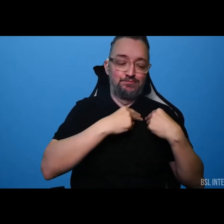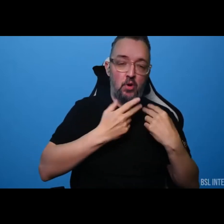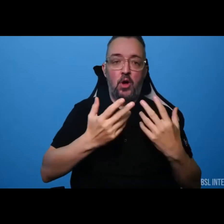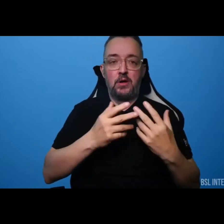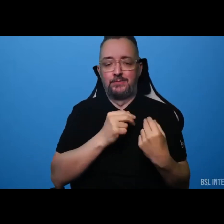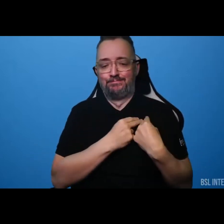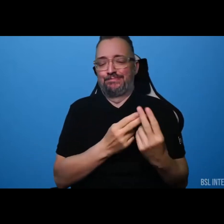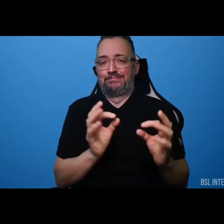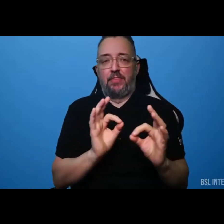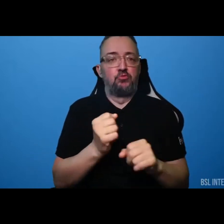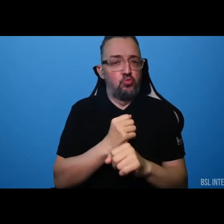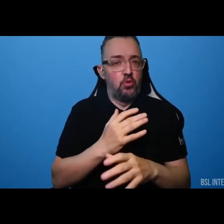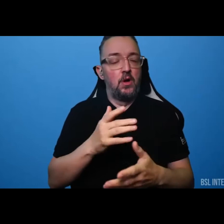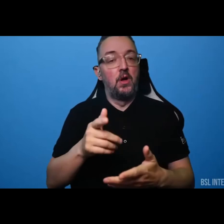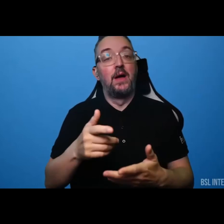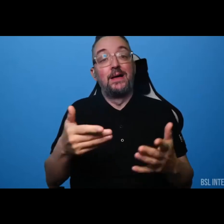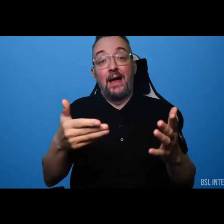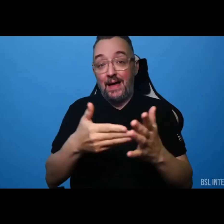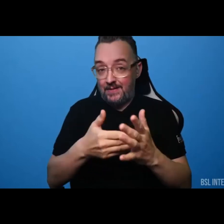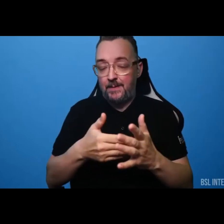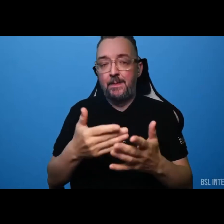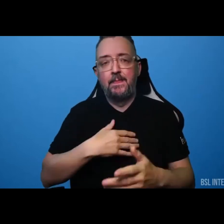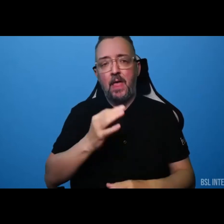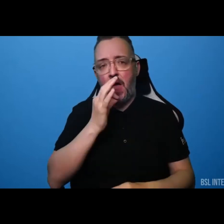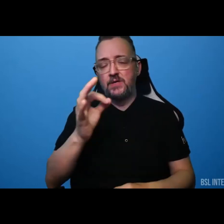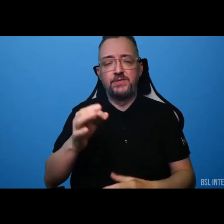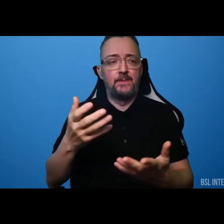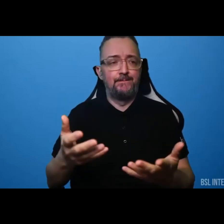While also asking this highly effectively cultural